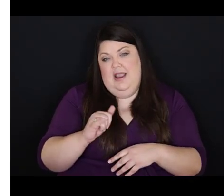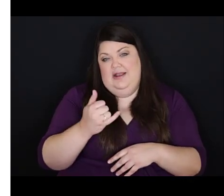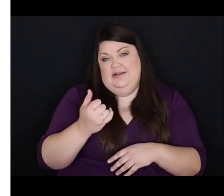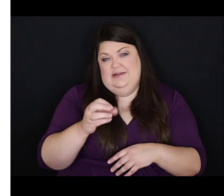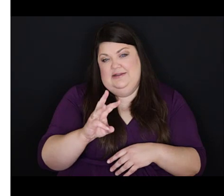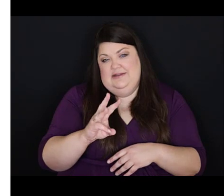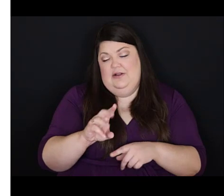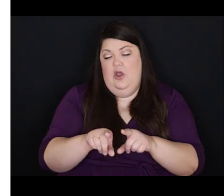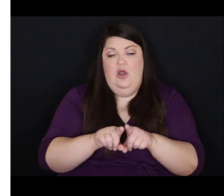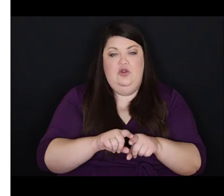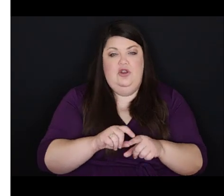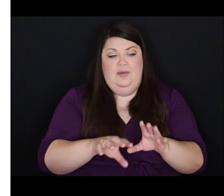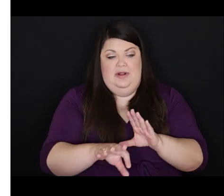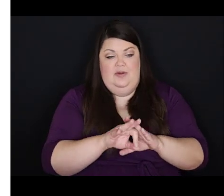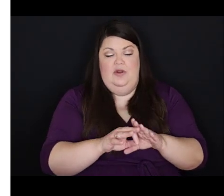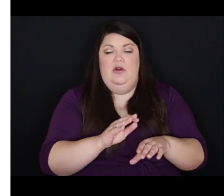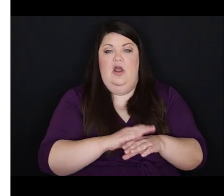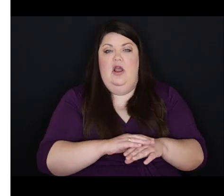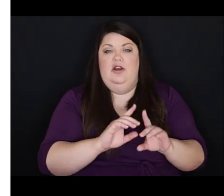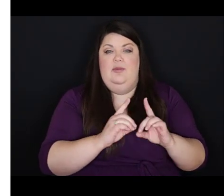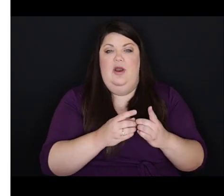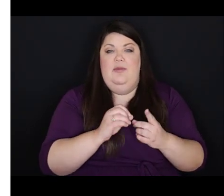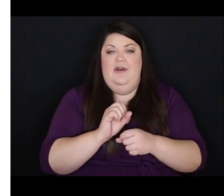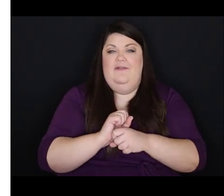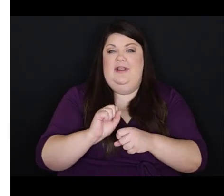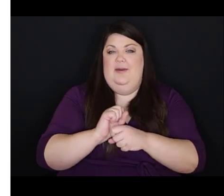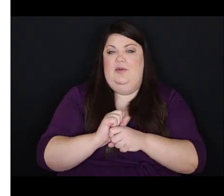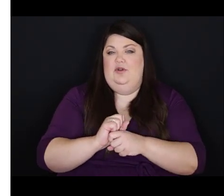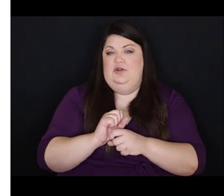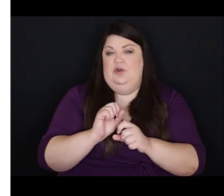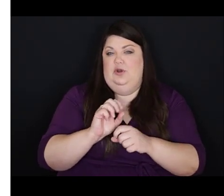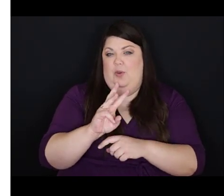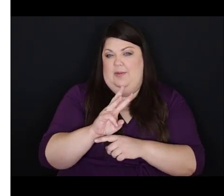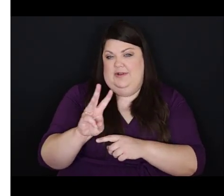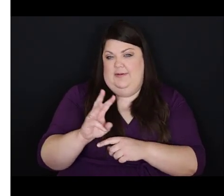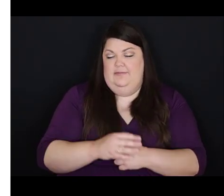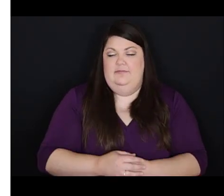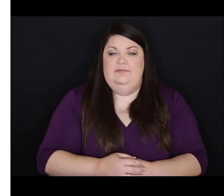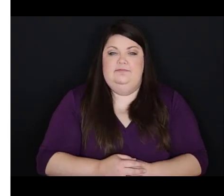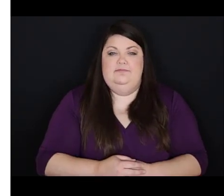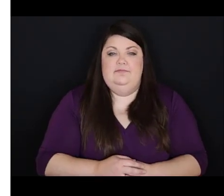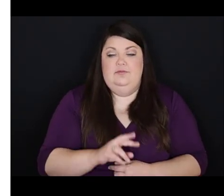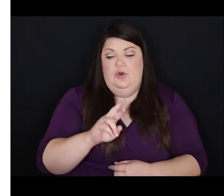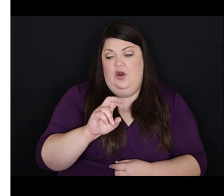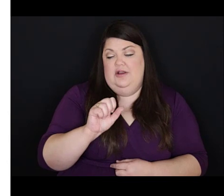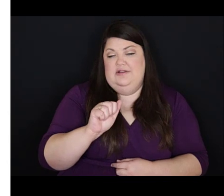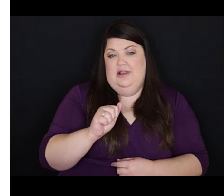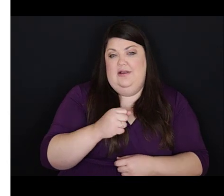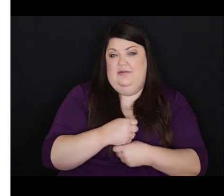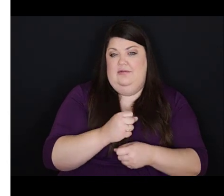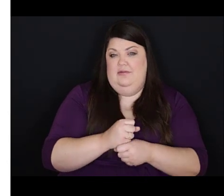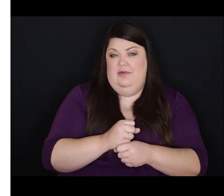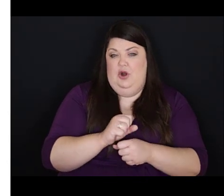be located on the Department of Labor's website. RSA created a work group using representatives